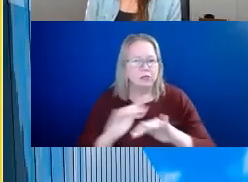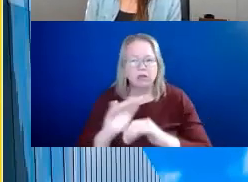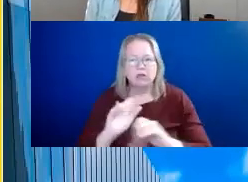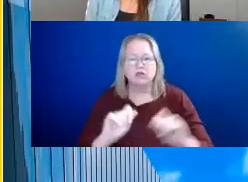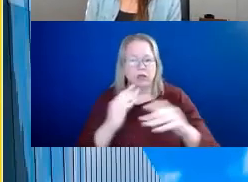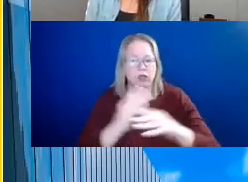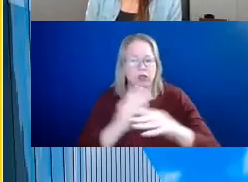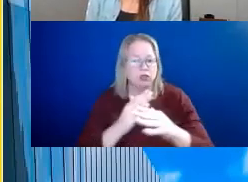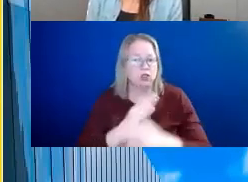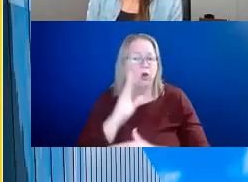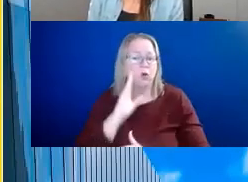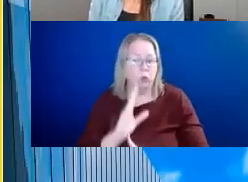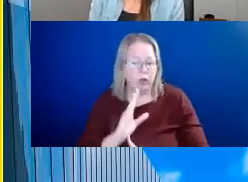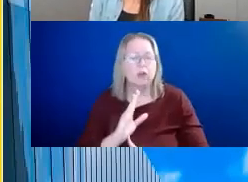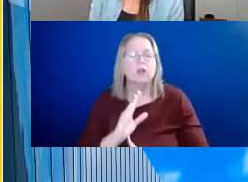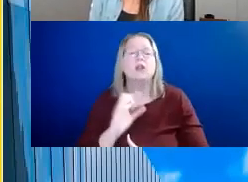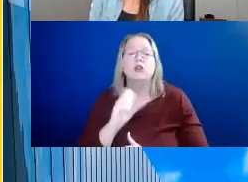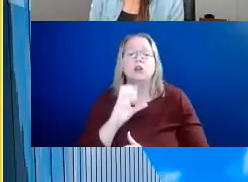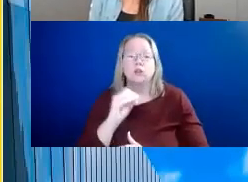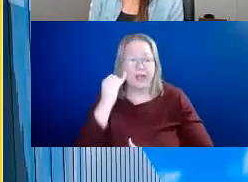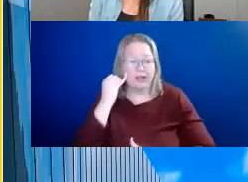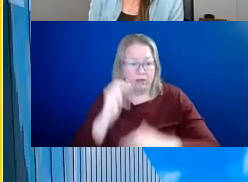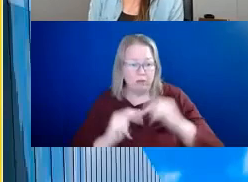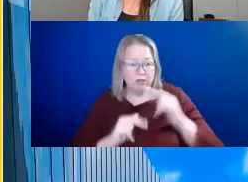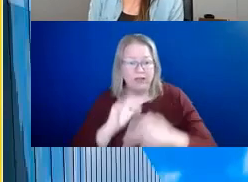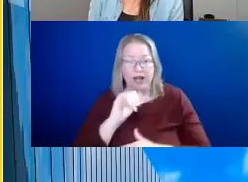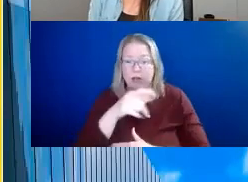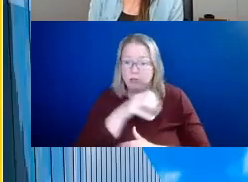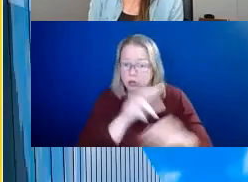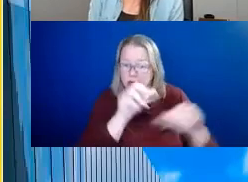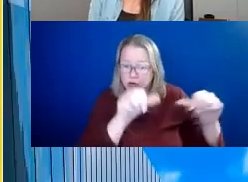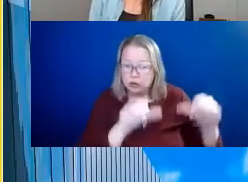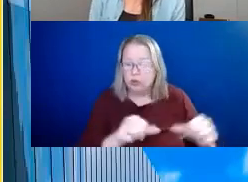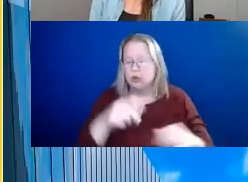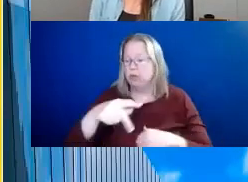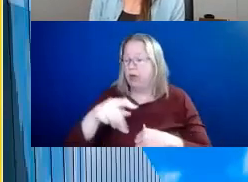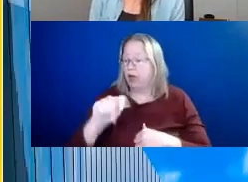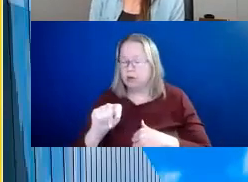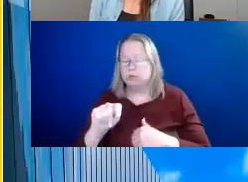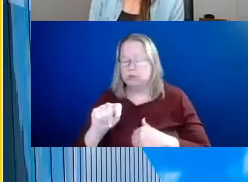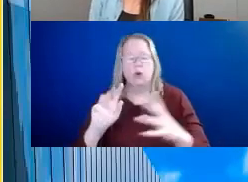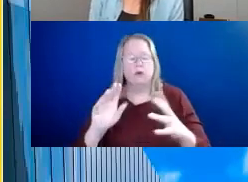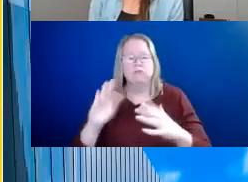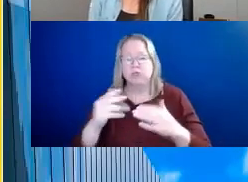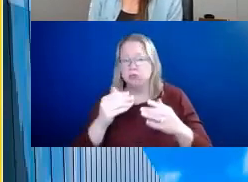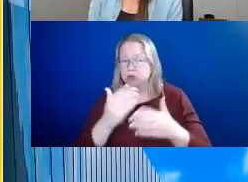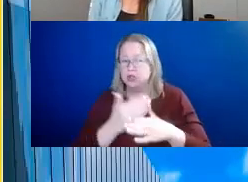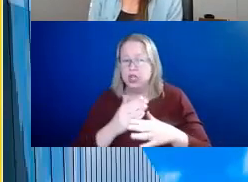12:18:43 If you belted and I poster or PowerPoint, if you are sharing it from your desktop or